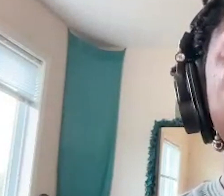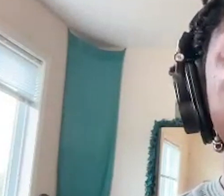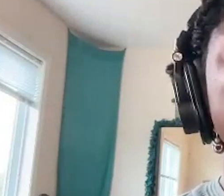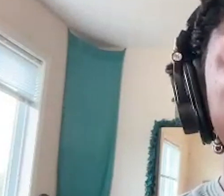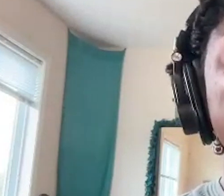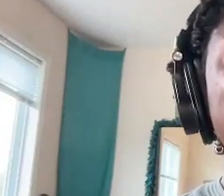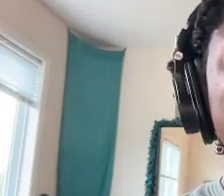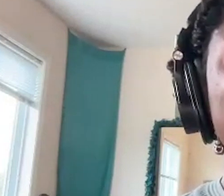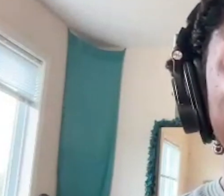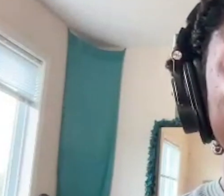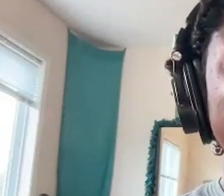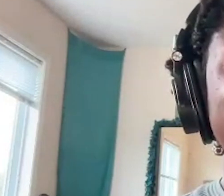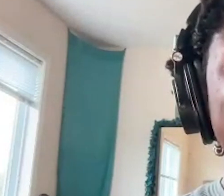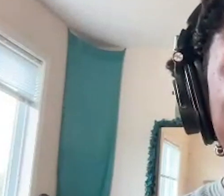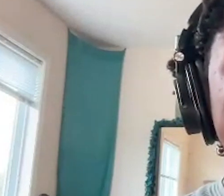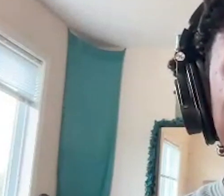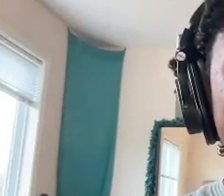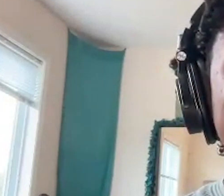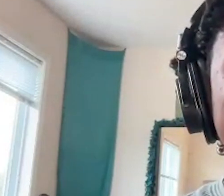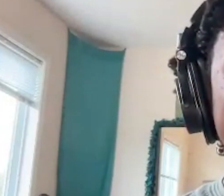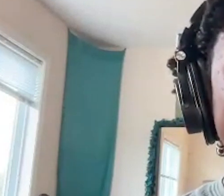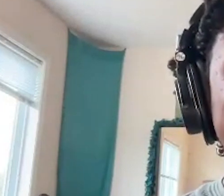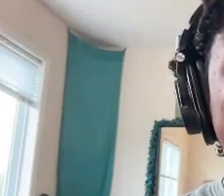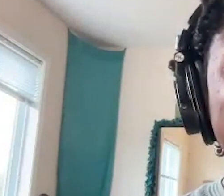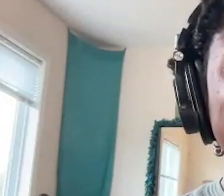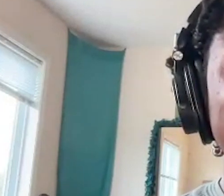and all the rest. But there are also moments of joy that we